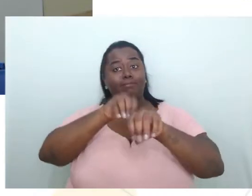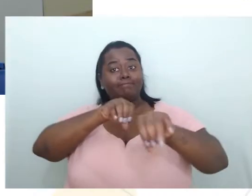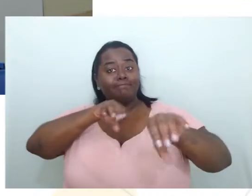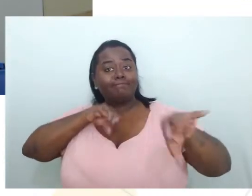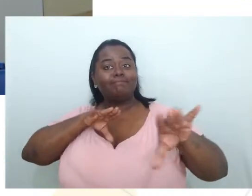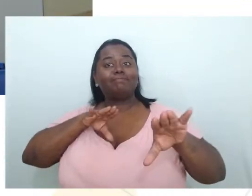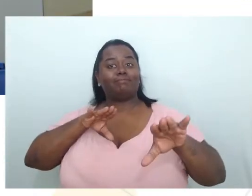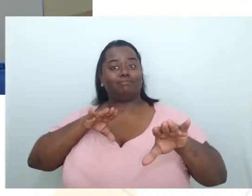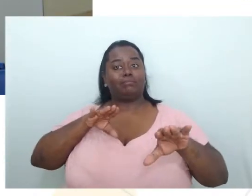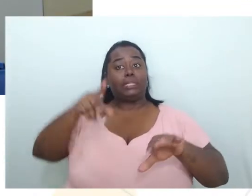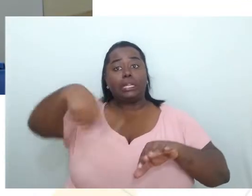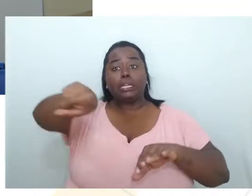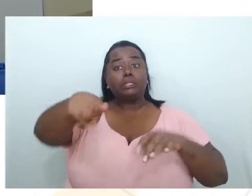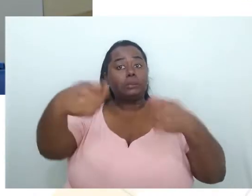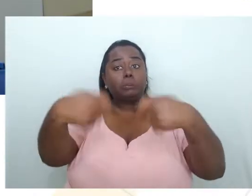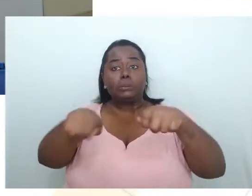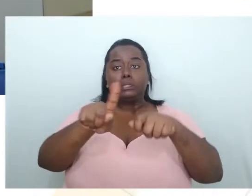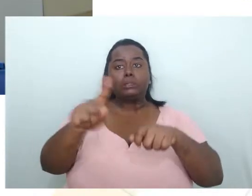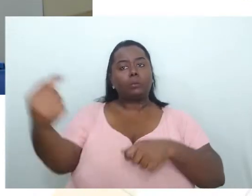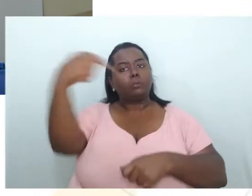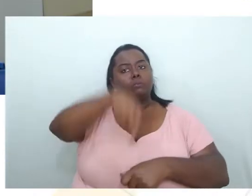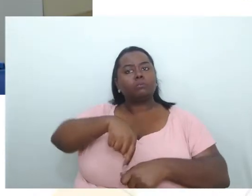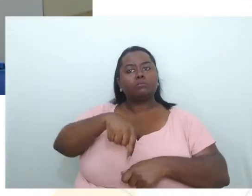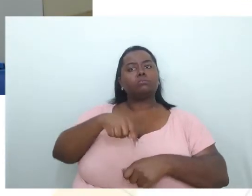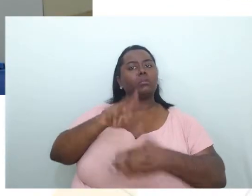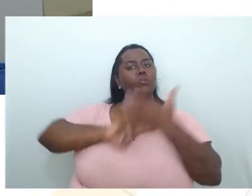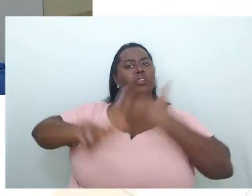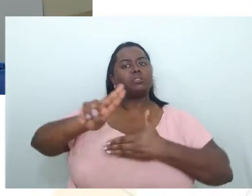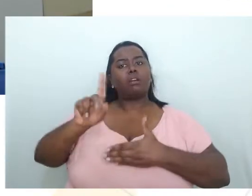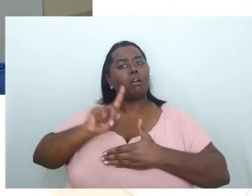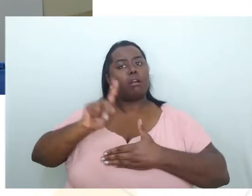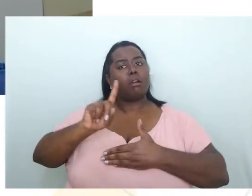have to come to the University if they are working full-time or part-time